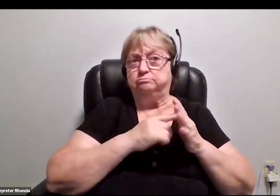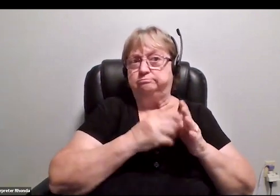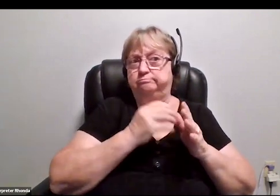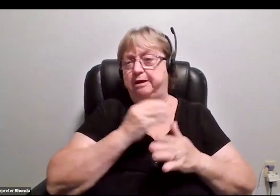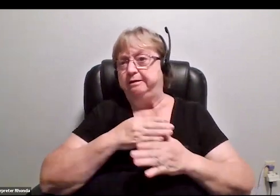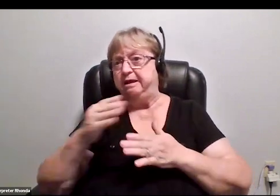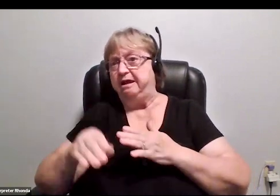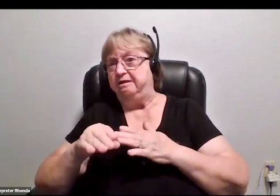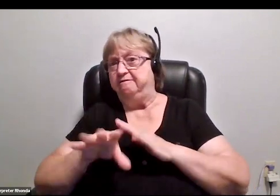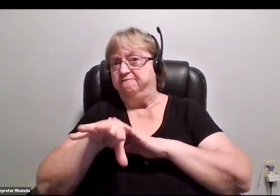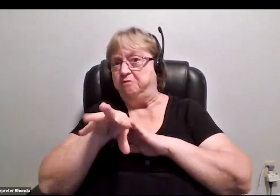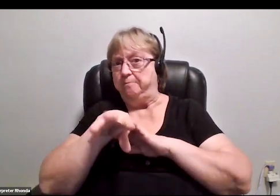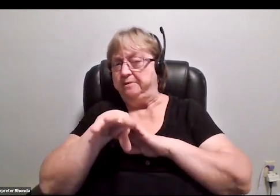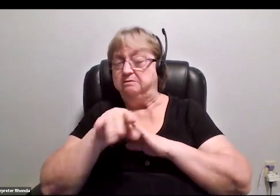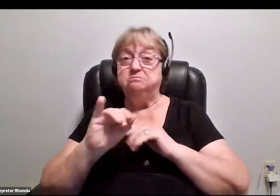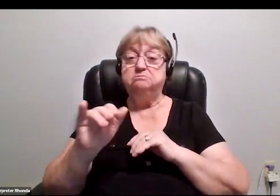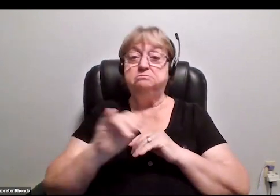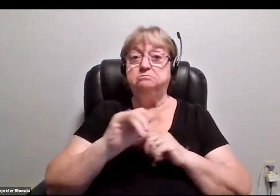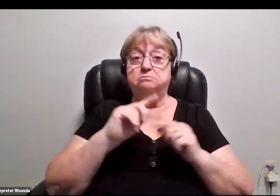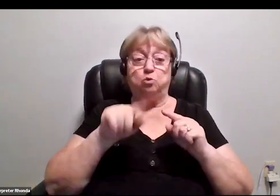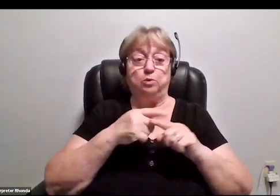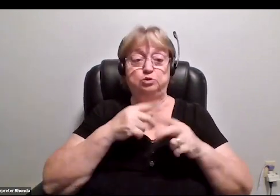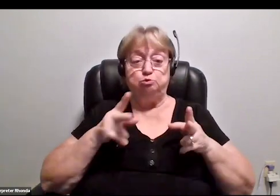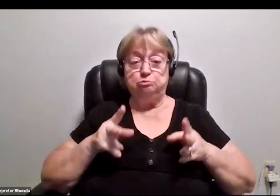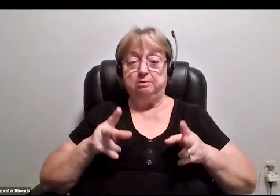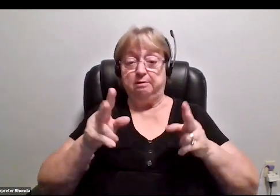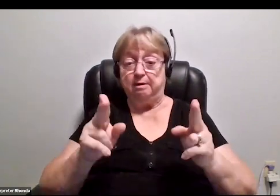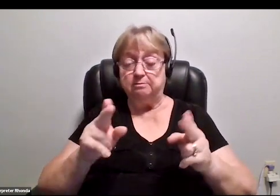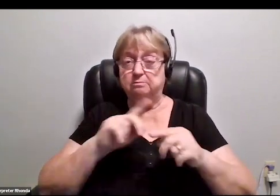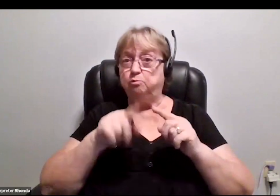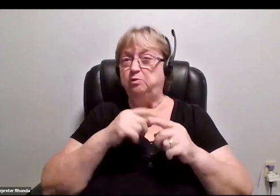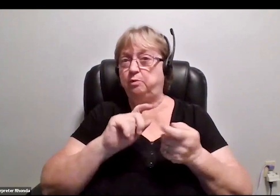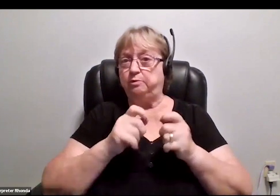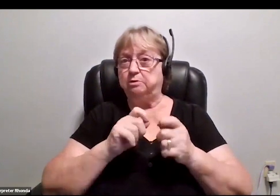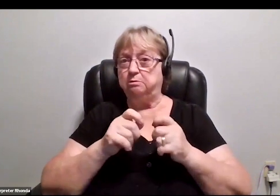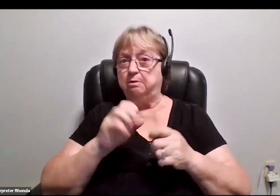as well as when to make cuts when editing film.